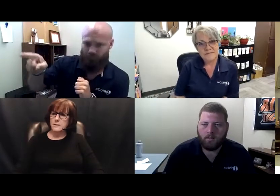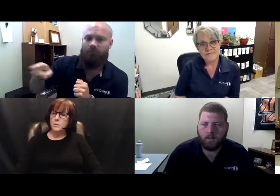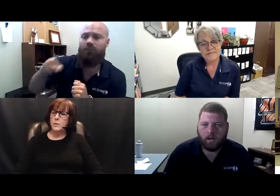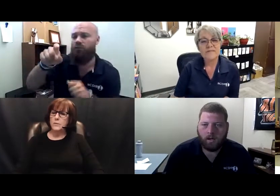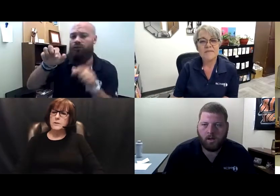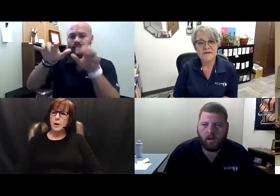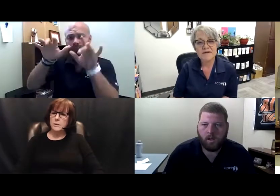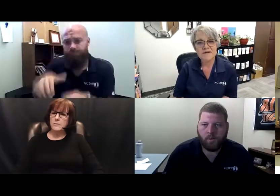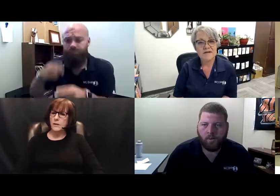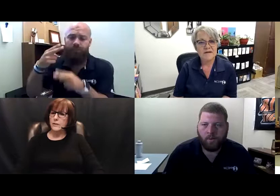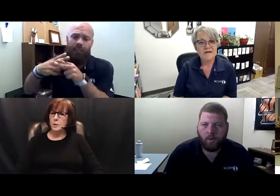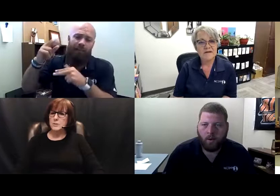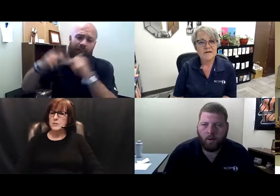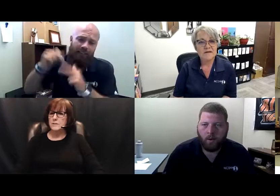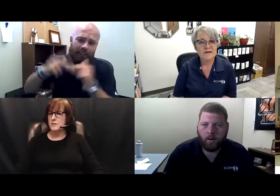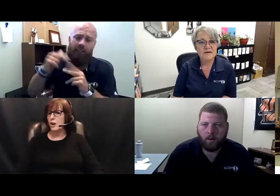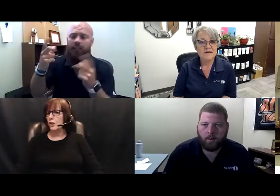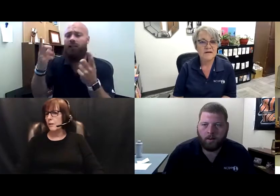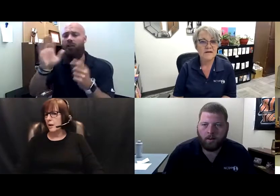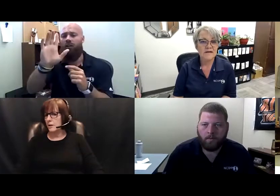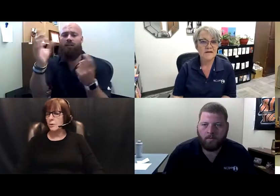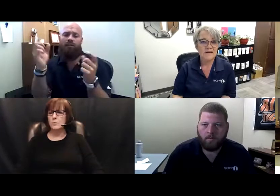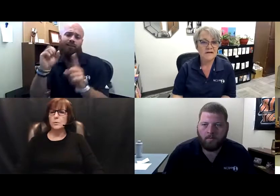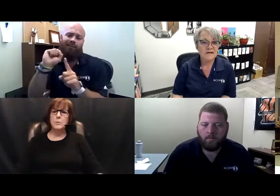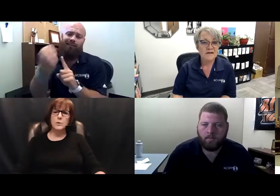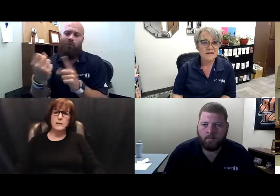with the department of health and human services online. You can report the name